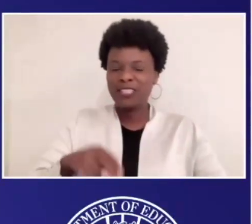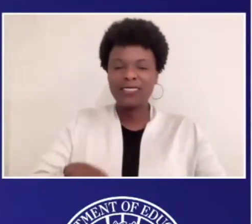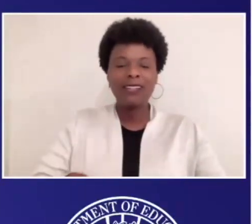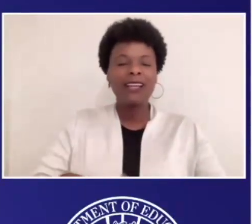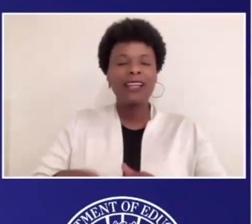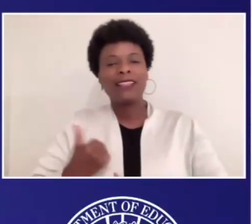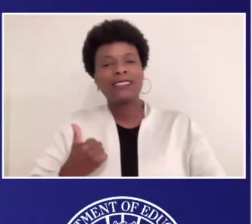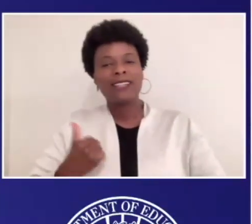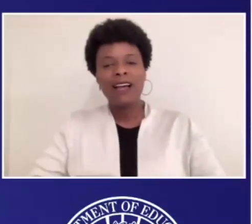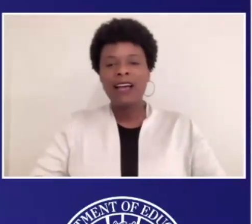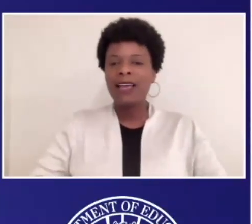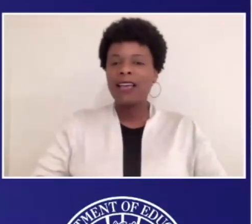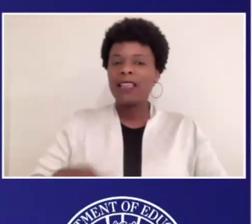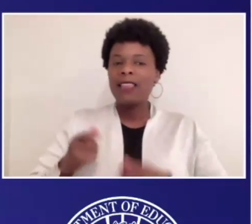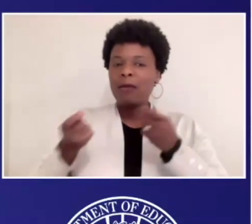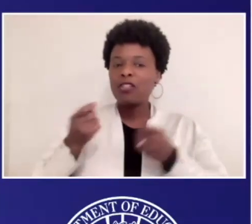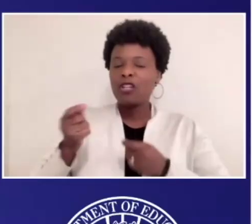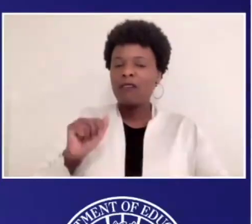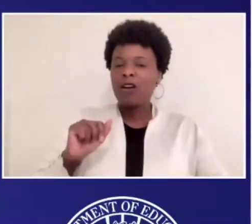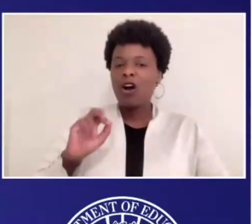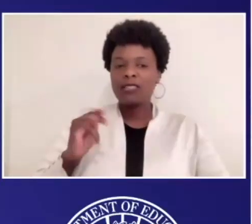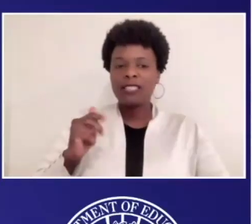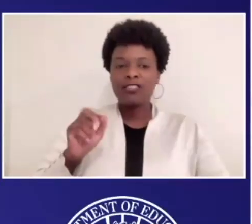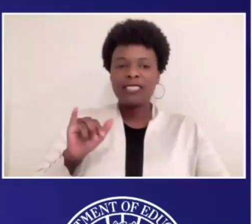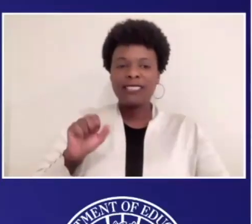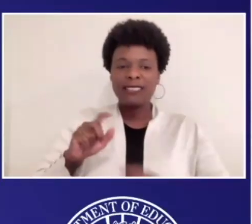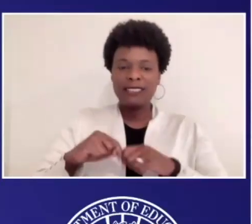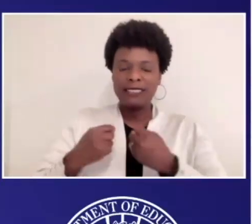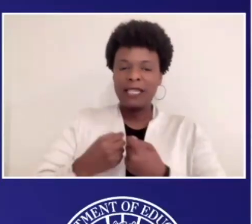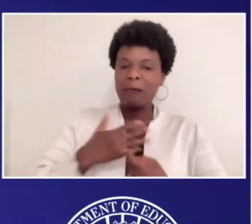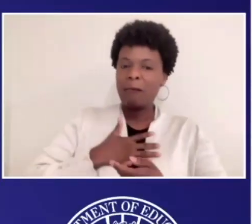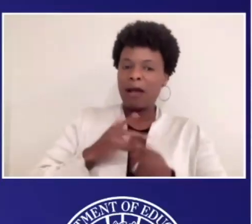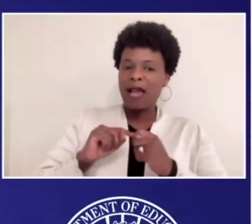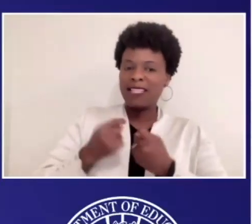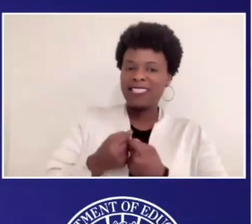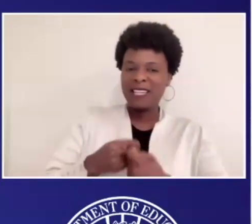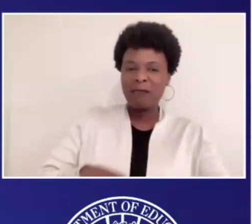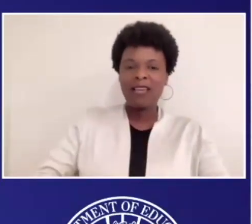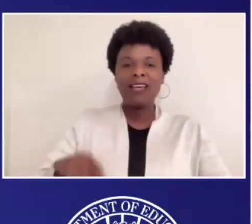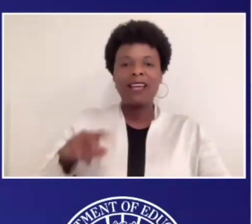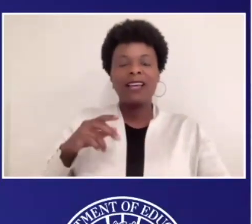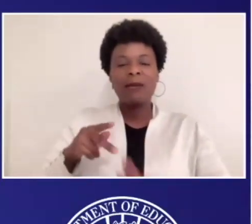Val, Margo, Amy, my team, the Policy Coordination Group, whoo! Oh, sorry. Dennis, Linnea, Michael,